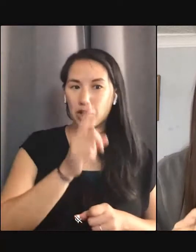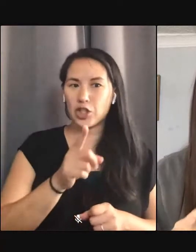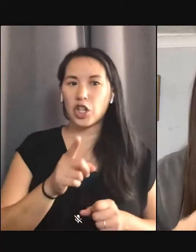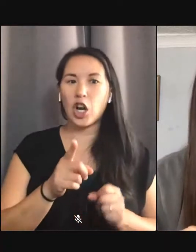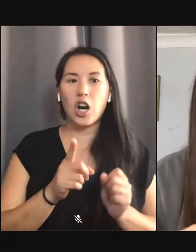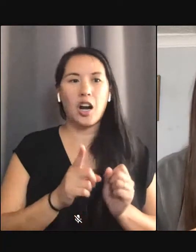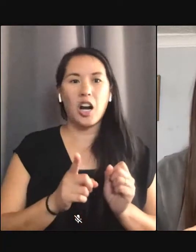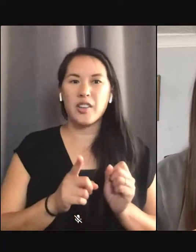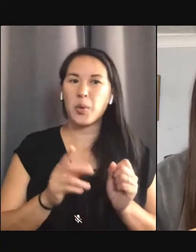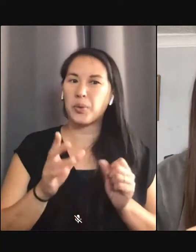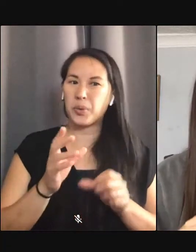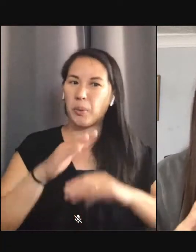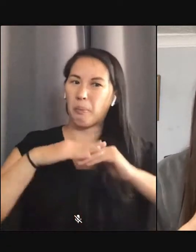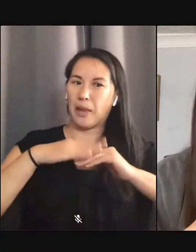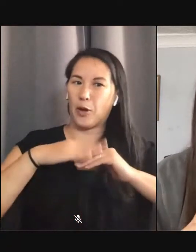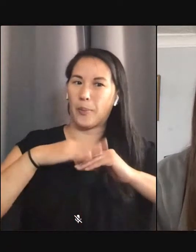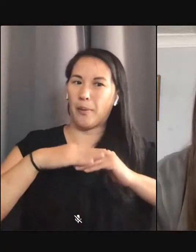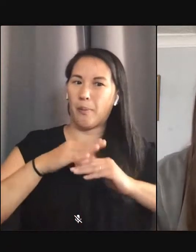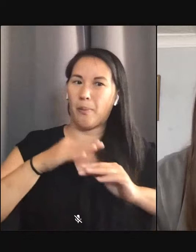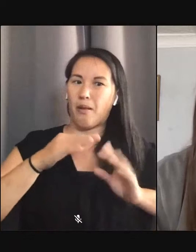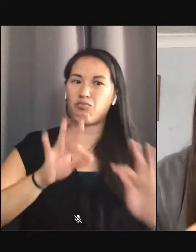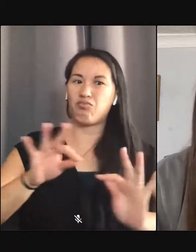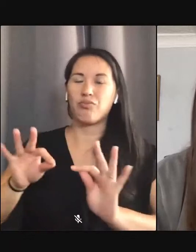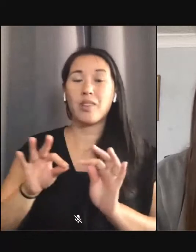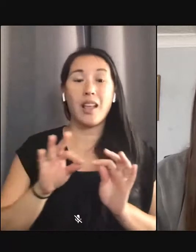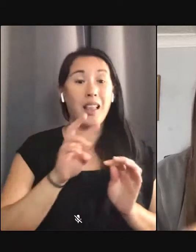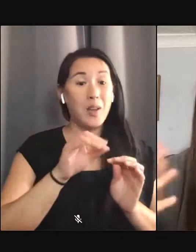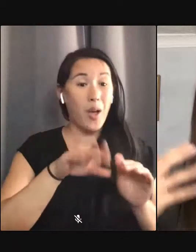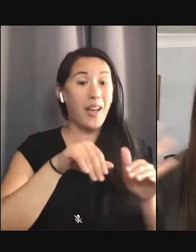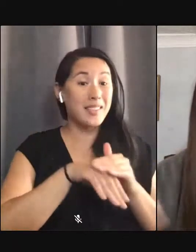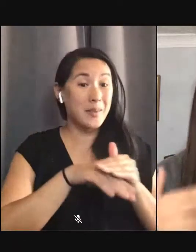at least of you know web content accessibility guidelines for one like you know elle mentioned